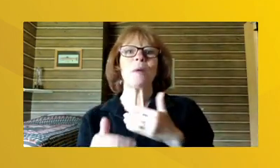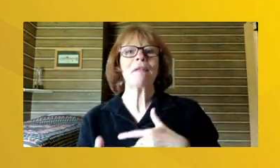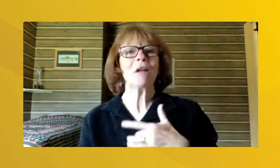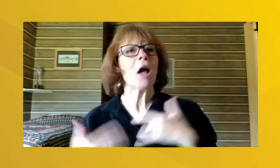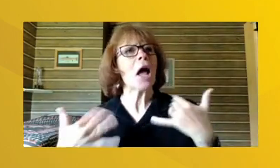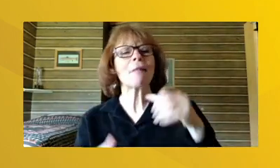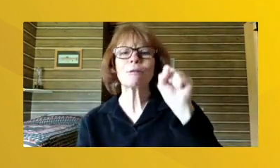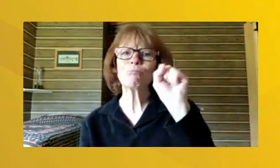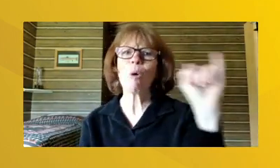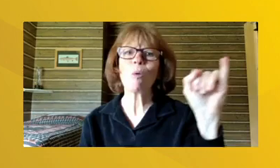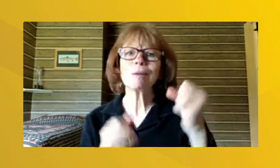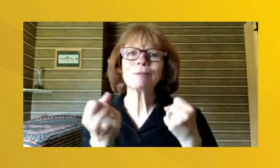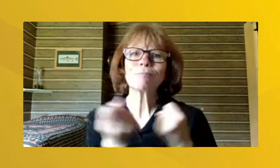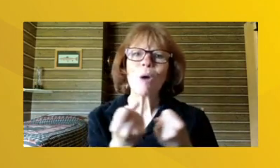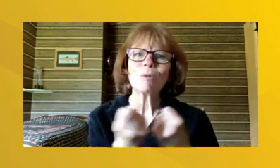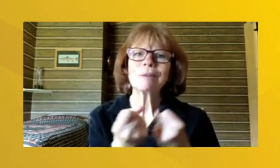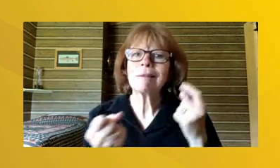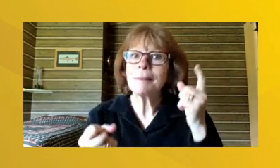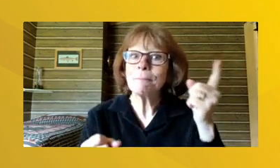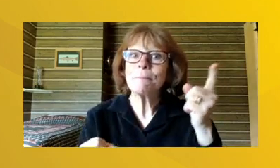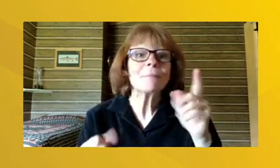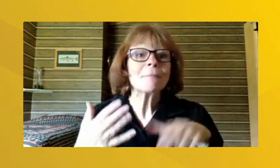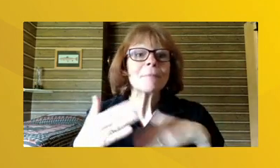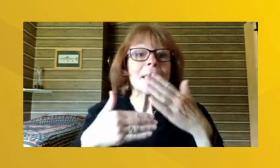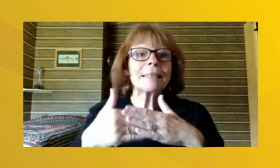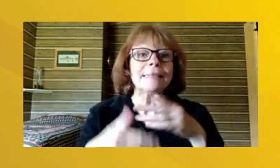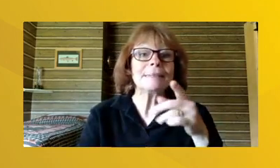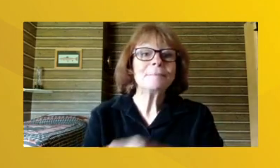So next slide, please. OK.